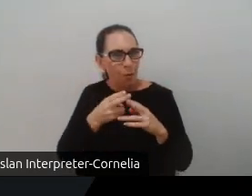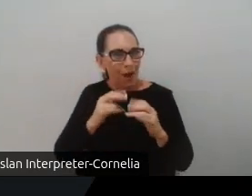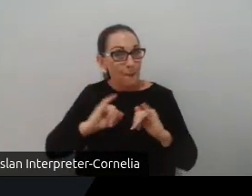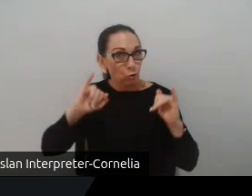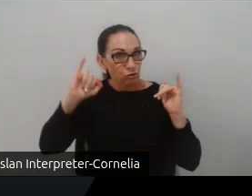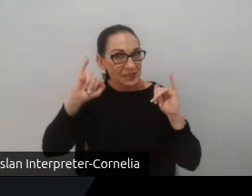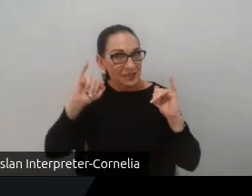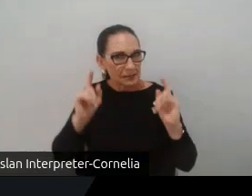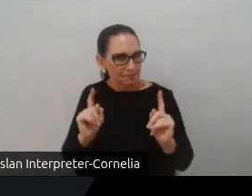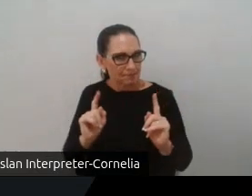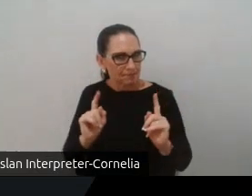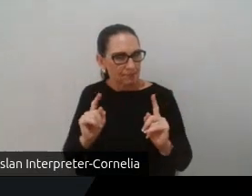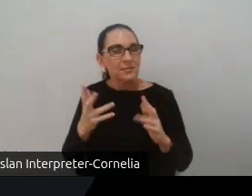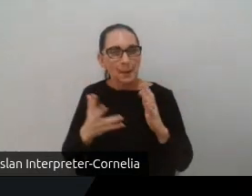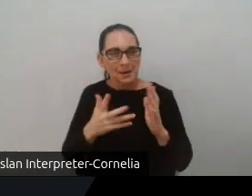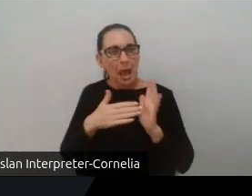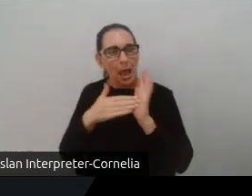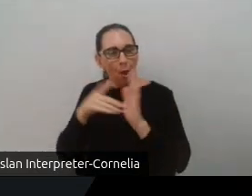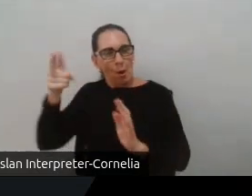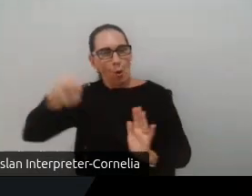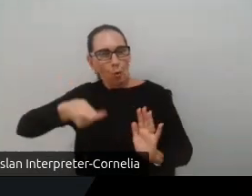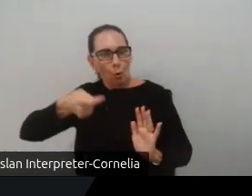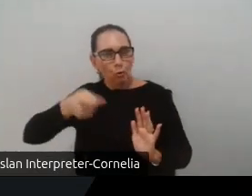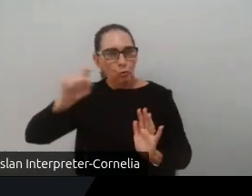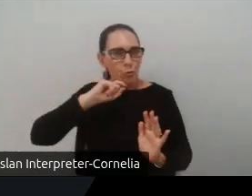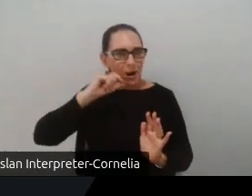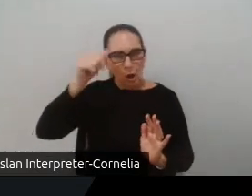That will help them understand what should and shouldn't happen in this jurisdiction as